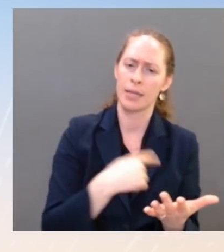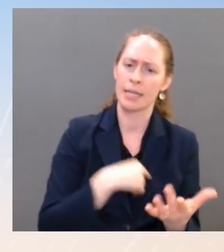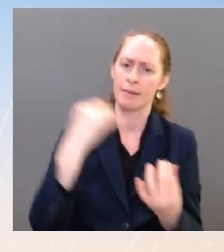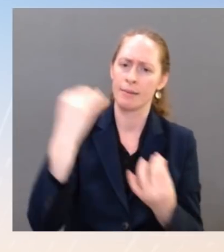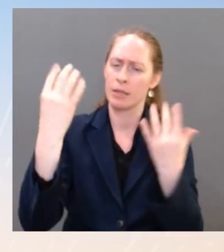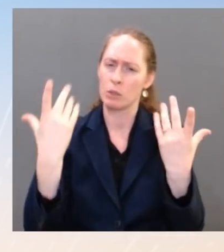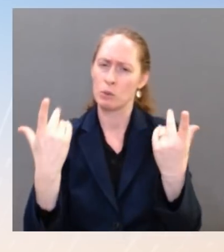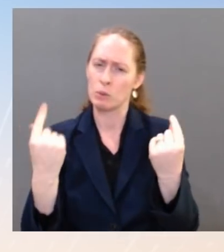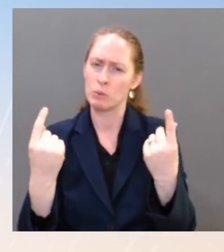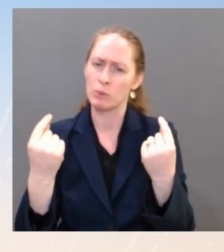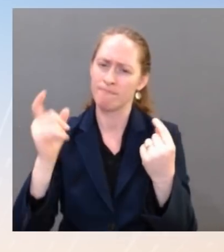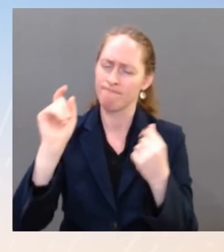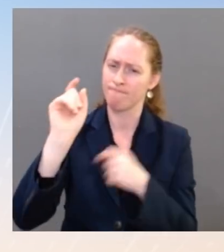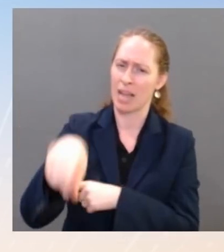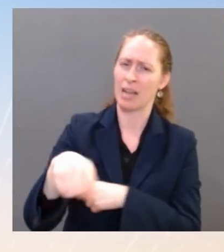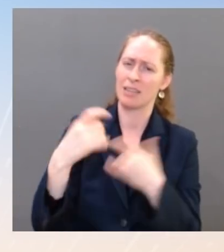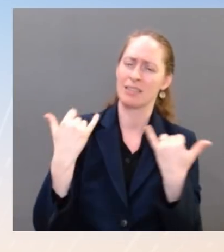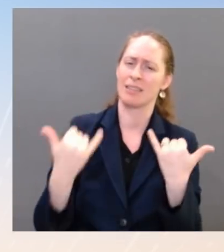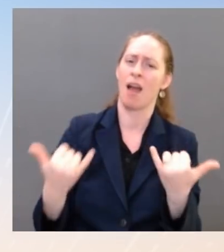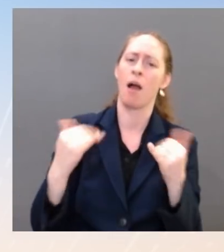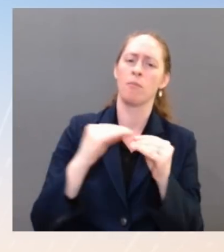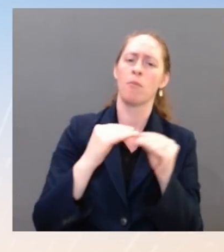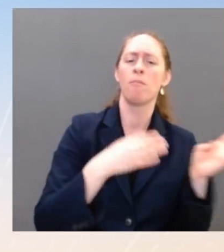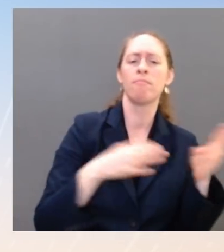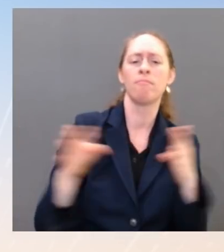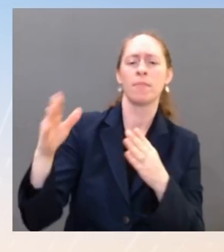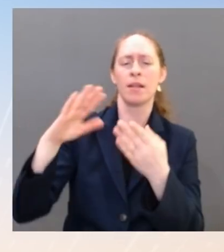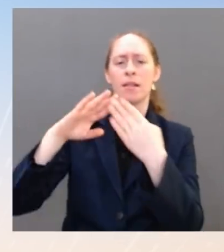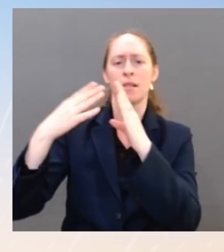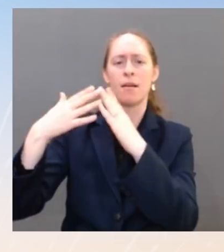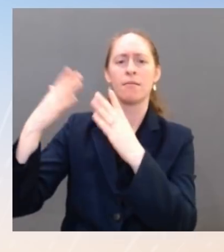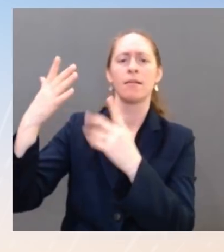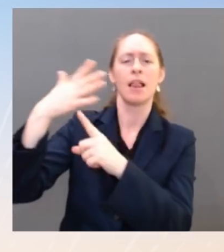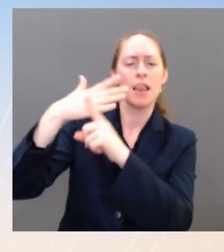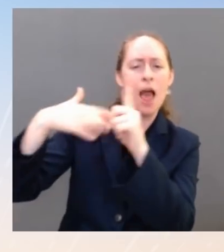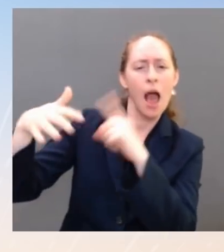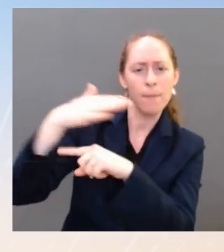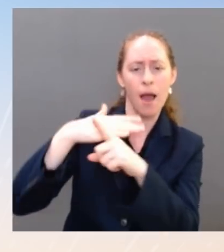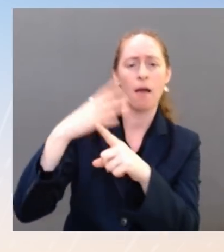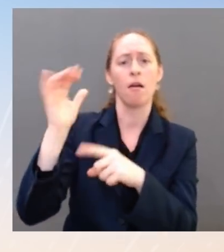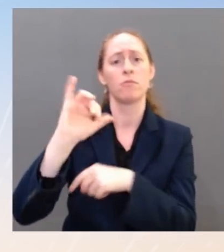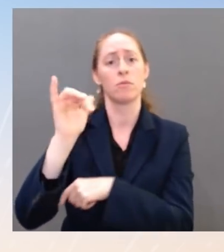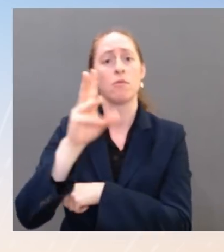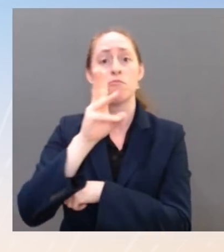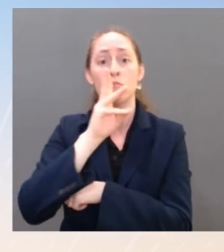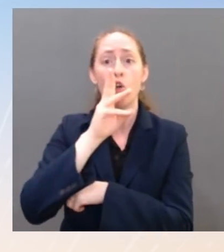and support our wildland firefighting workforce. At the Department of the Interior,